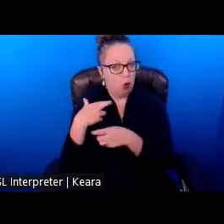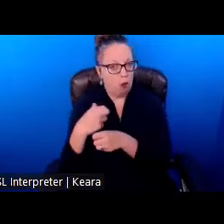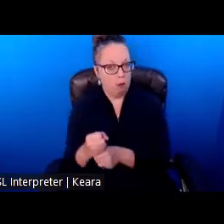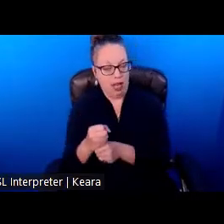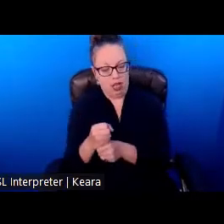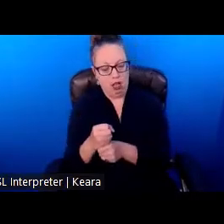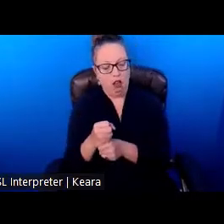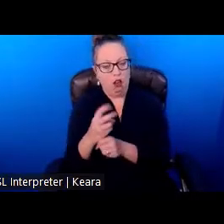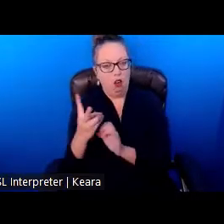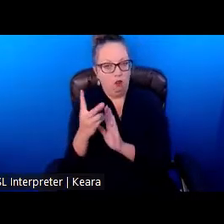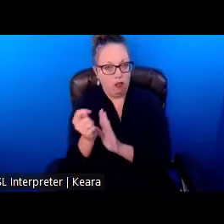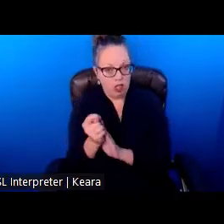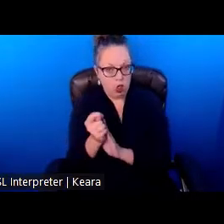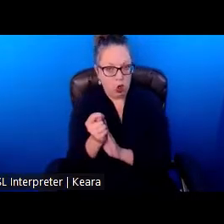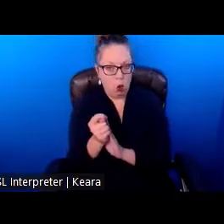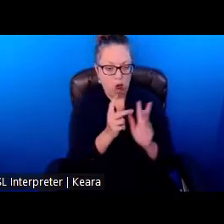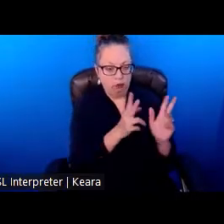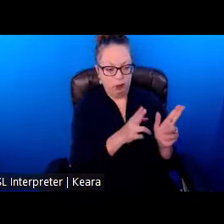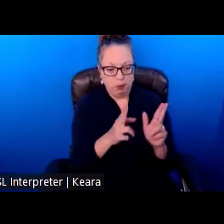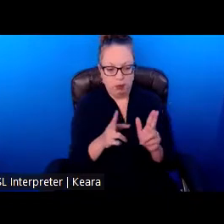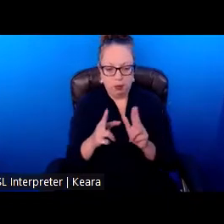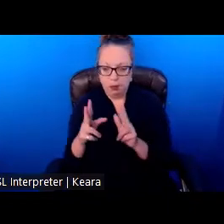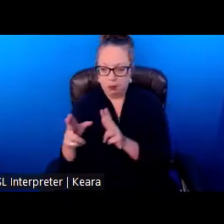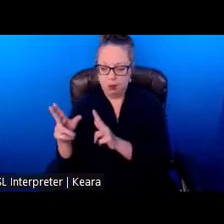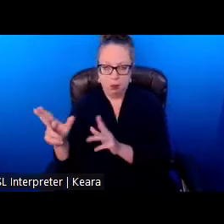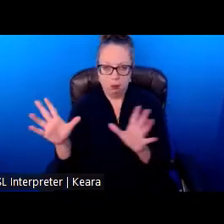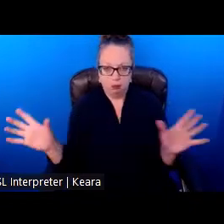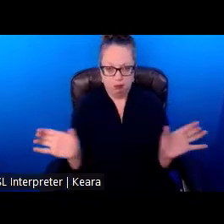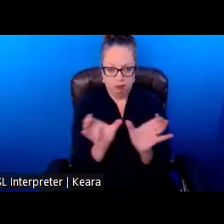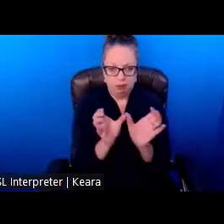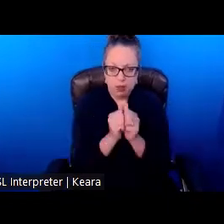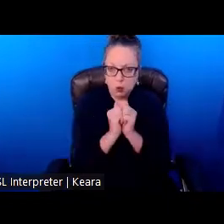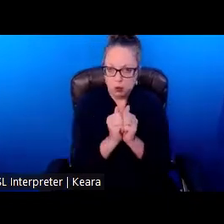throughout the performance in order to meet the time limit requirements.